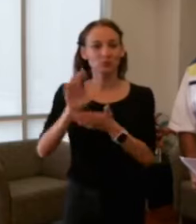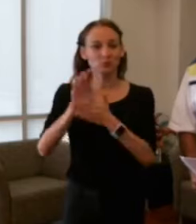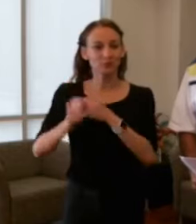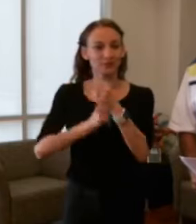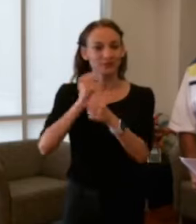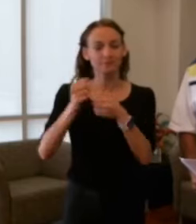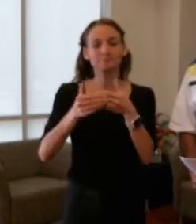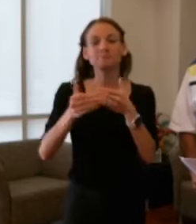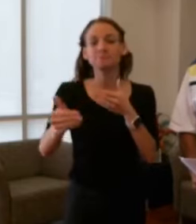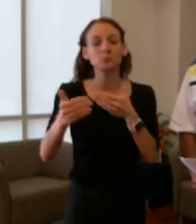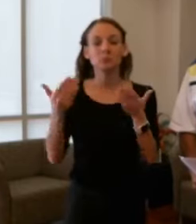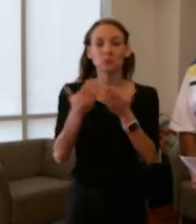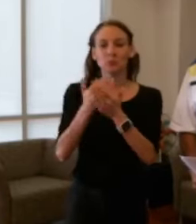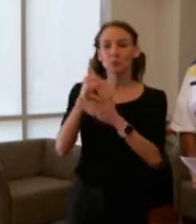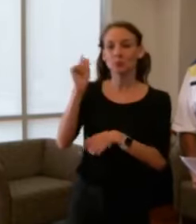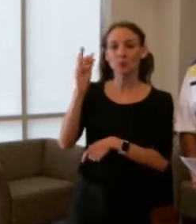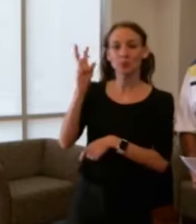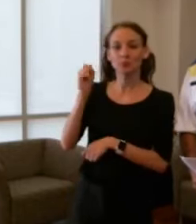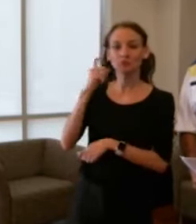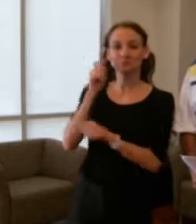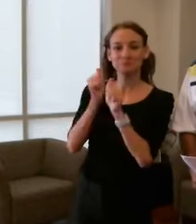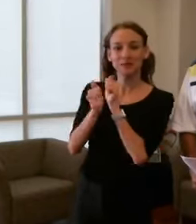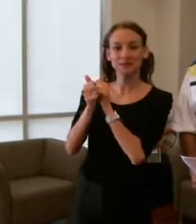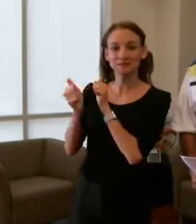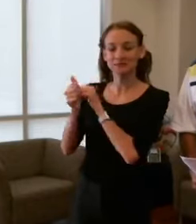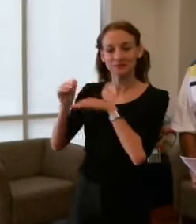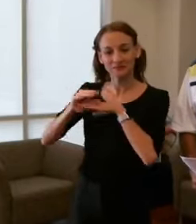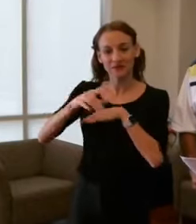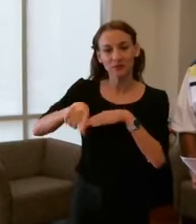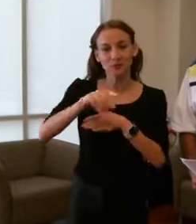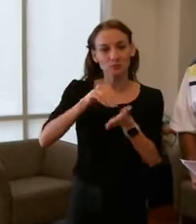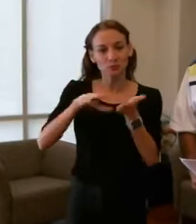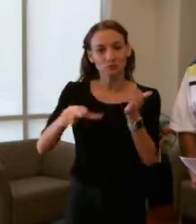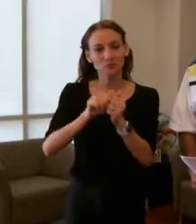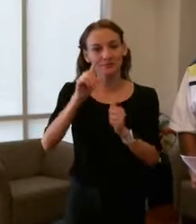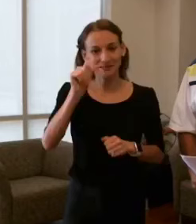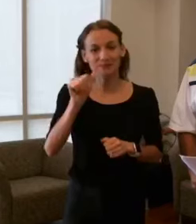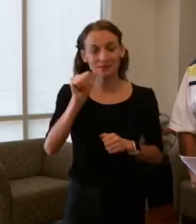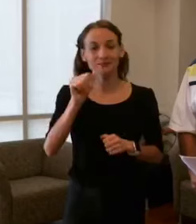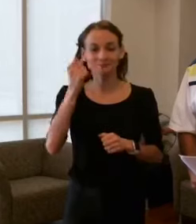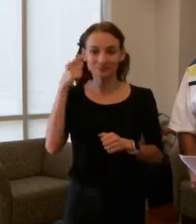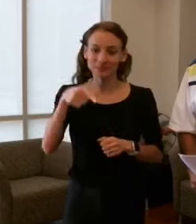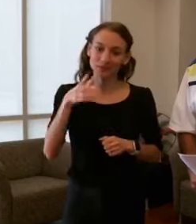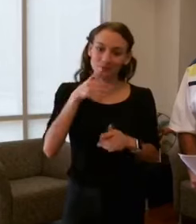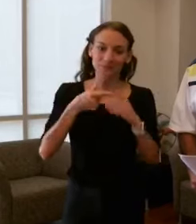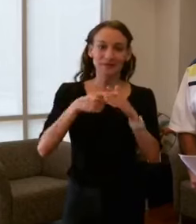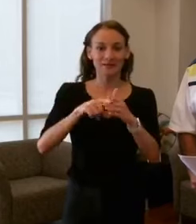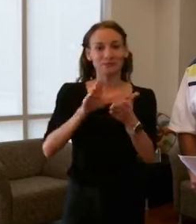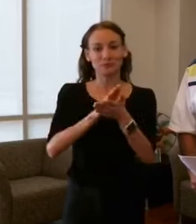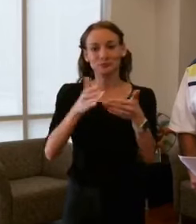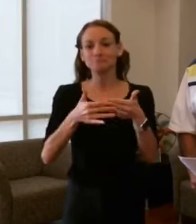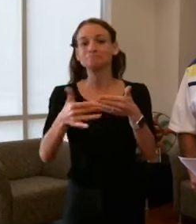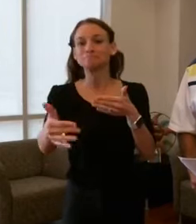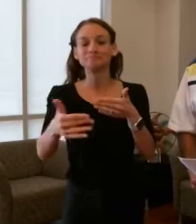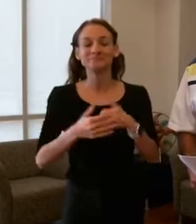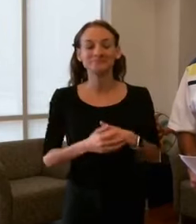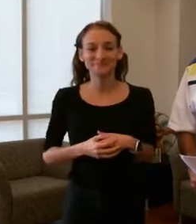and what are some of the new laws in Texas affecting students with disabilities as they begin their school year.